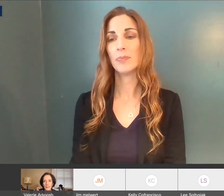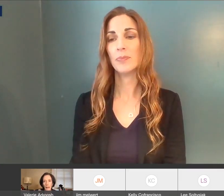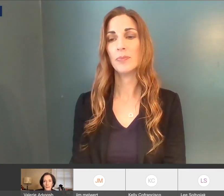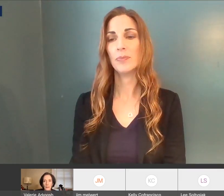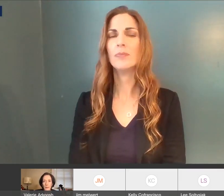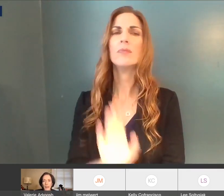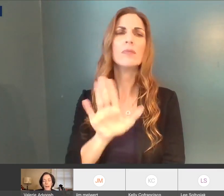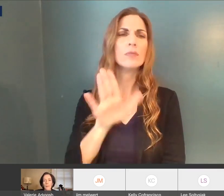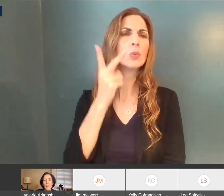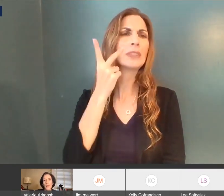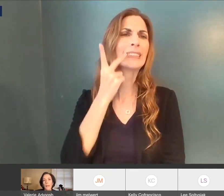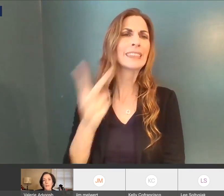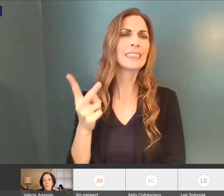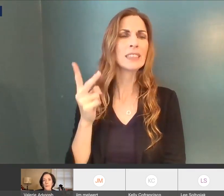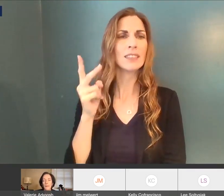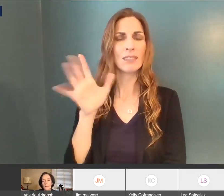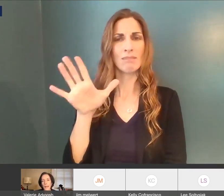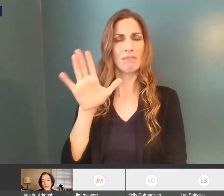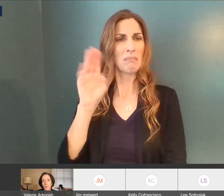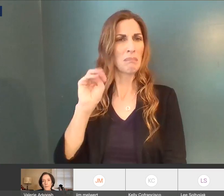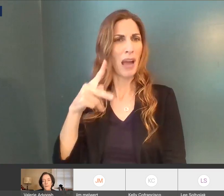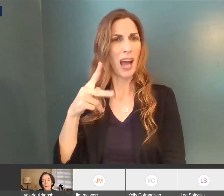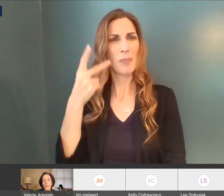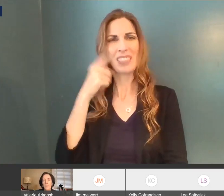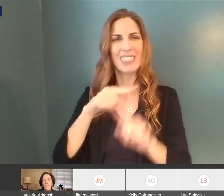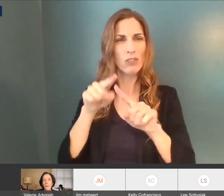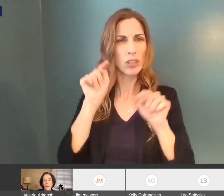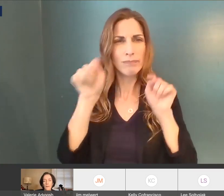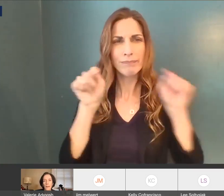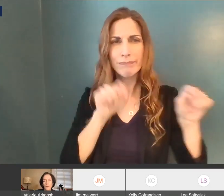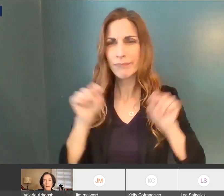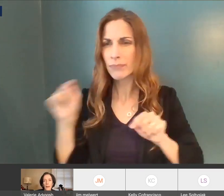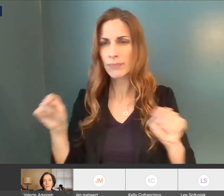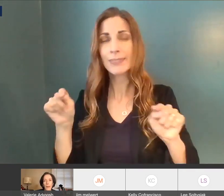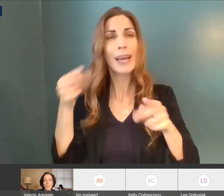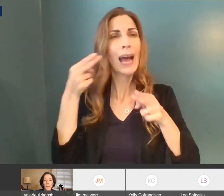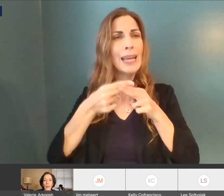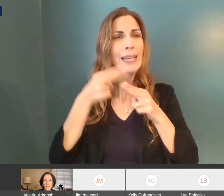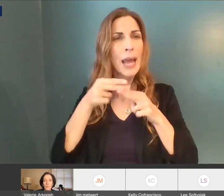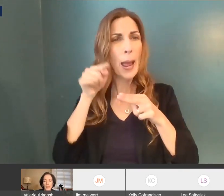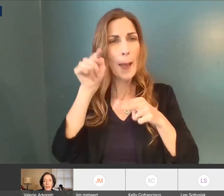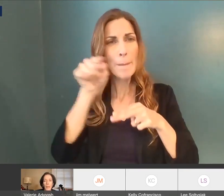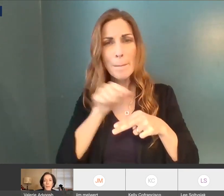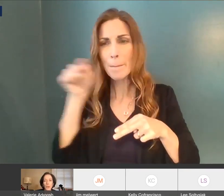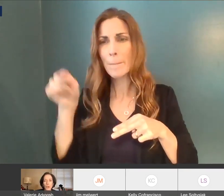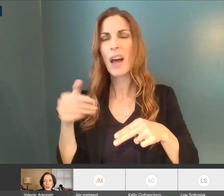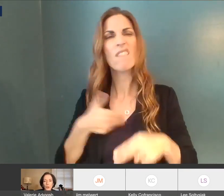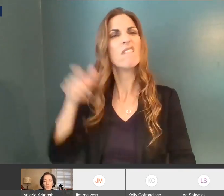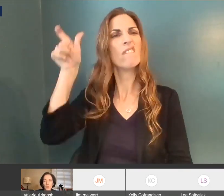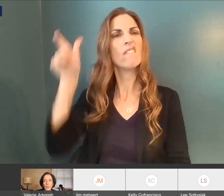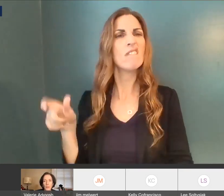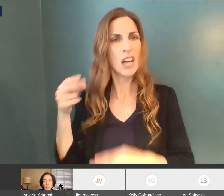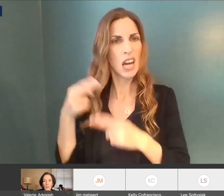dots on a map and you'll see names listed on the left side of that map. Make sure that you click on